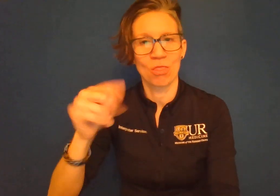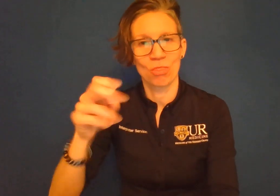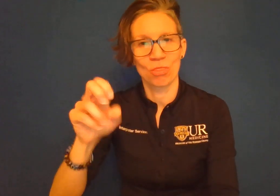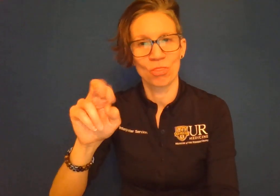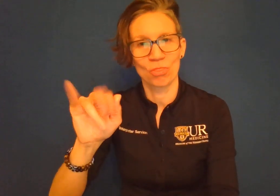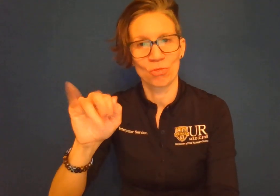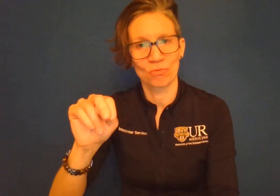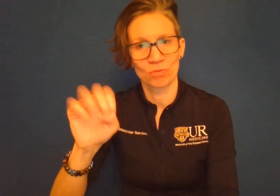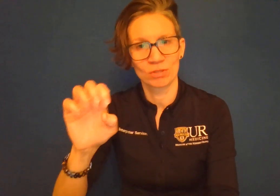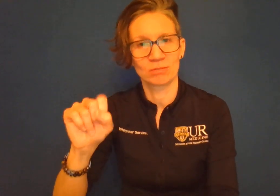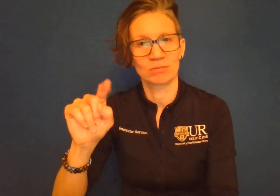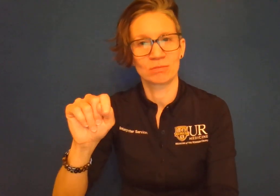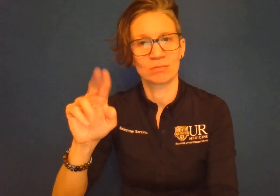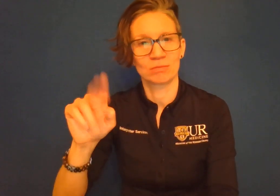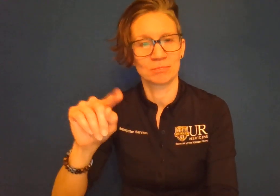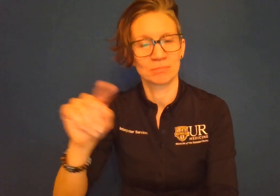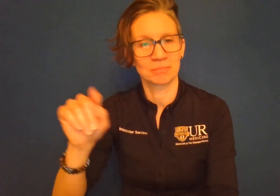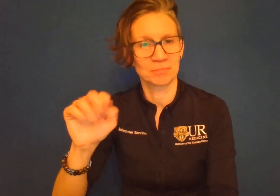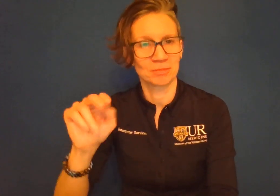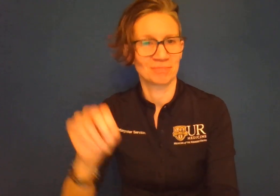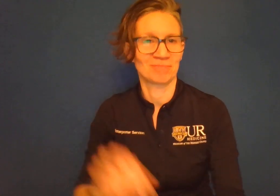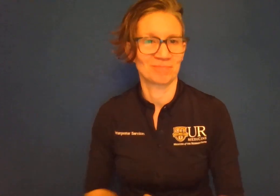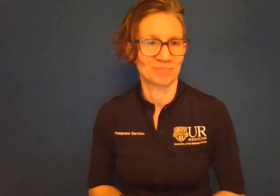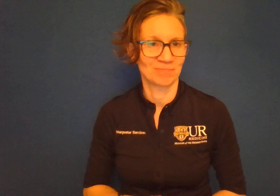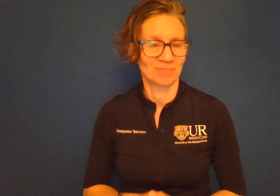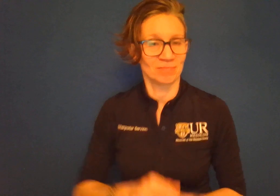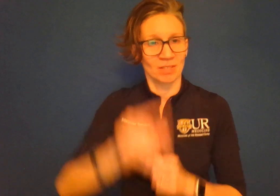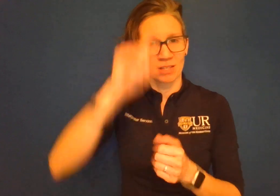Catherine Stutzman.